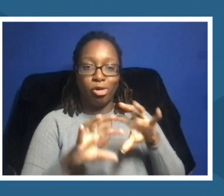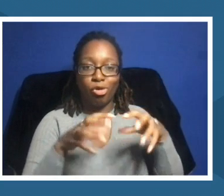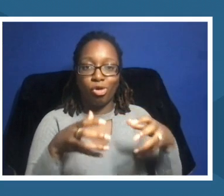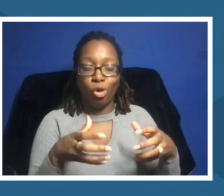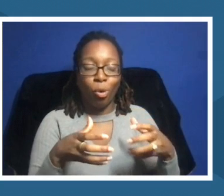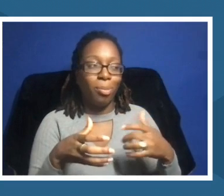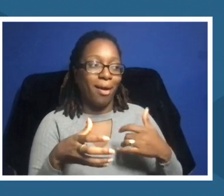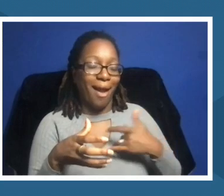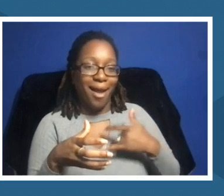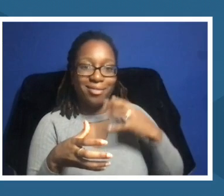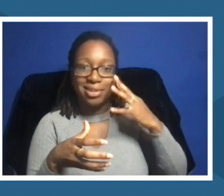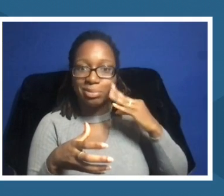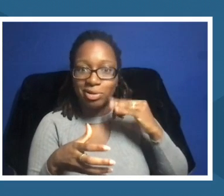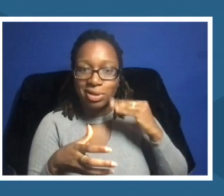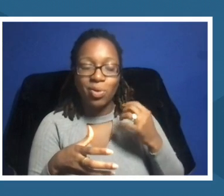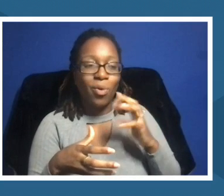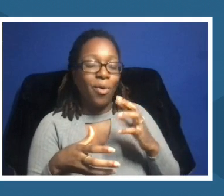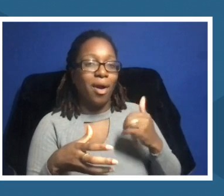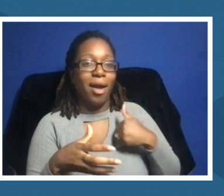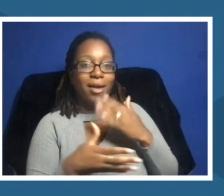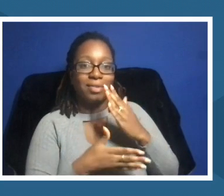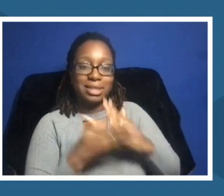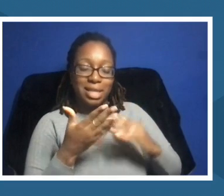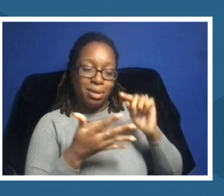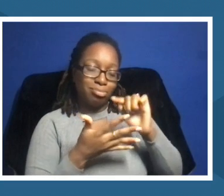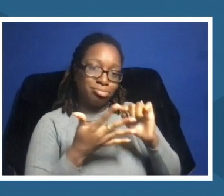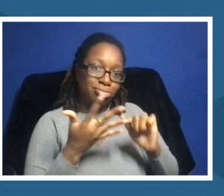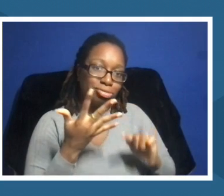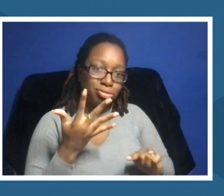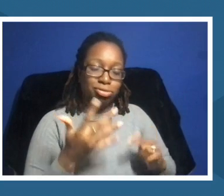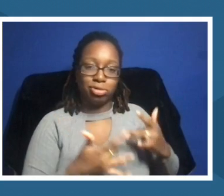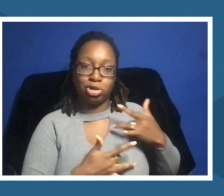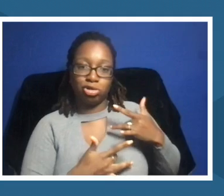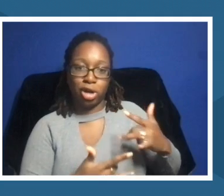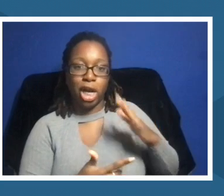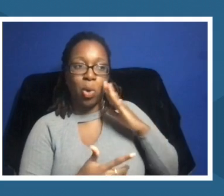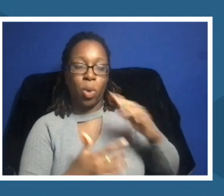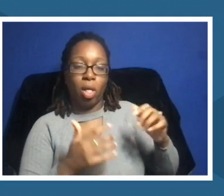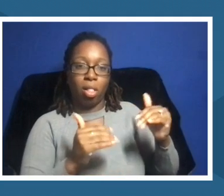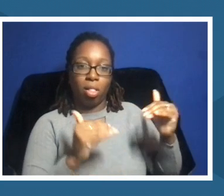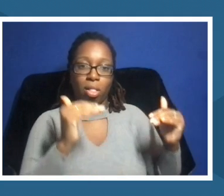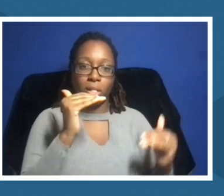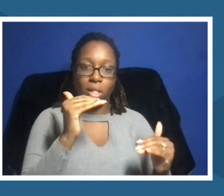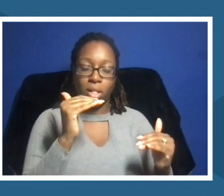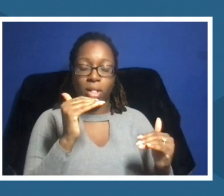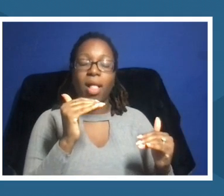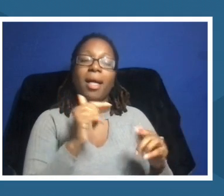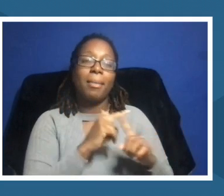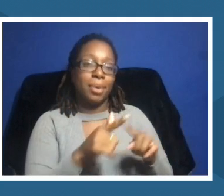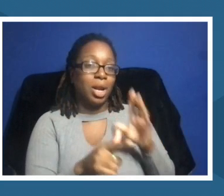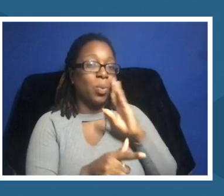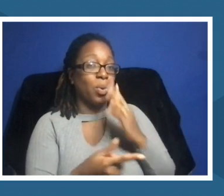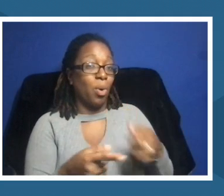traits that are a requisite for success and at worst it ends up serving as a